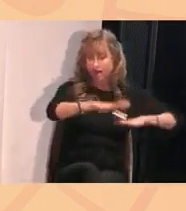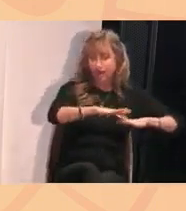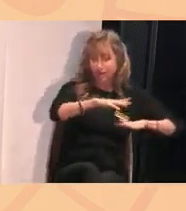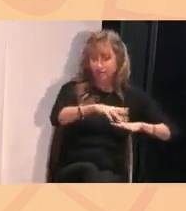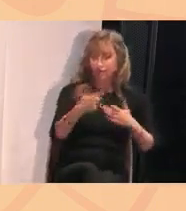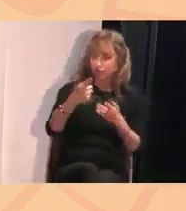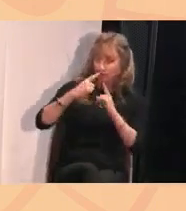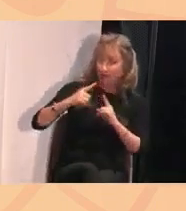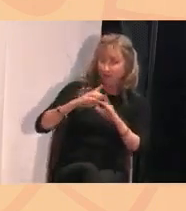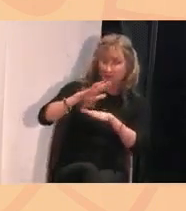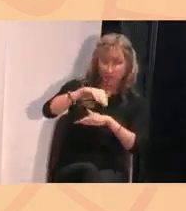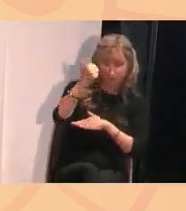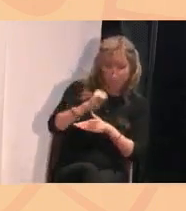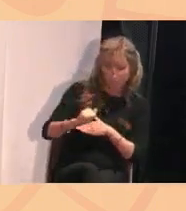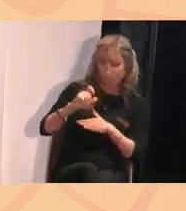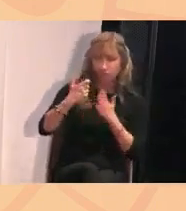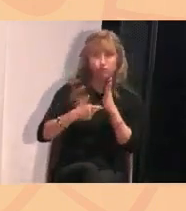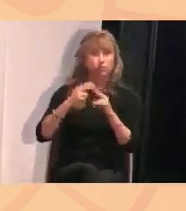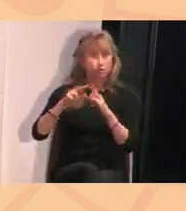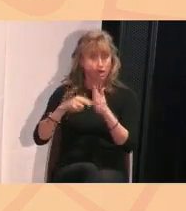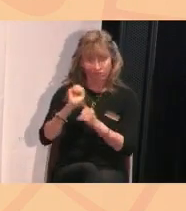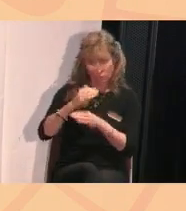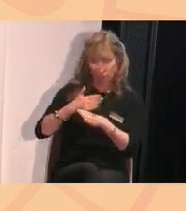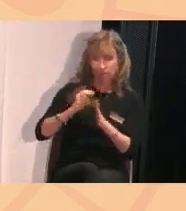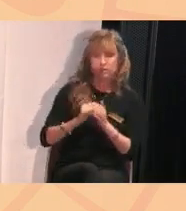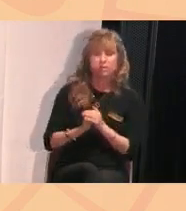You spent 16 years working and living in Milingimbi